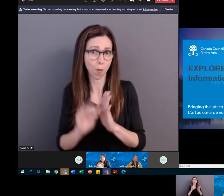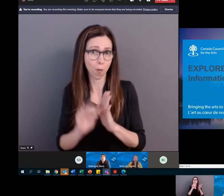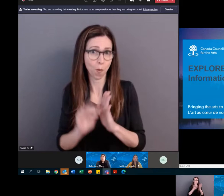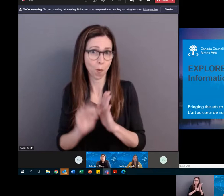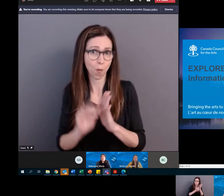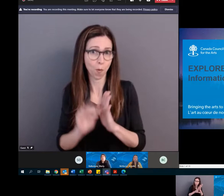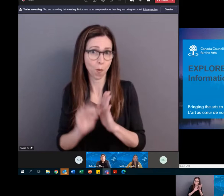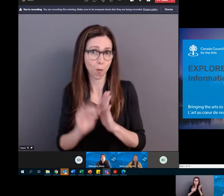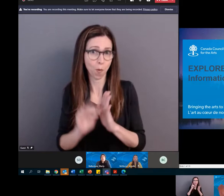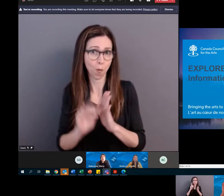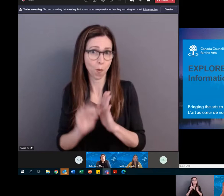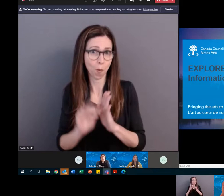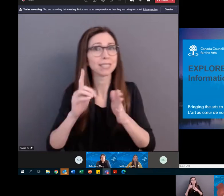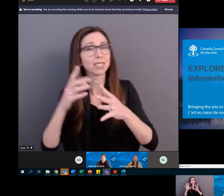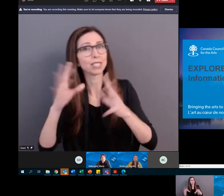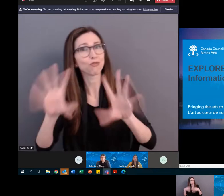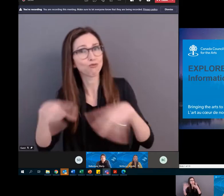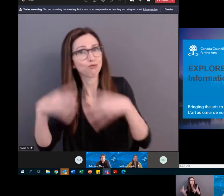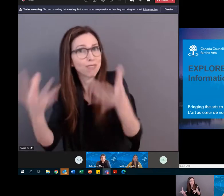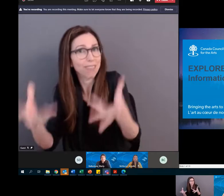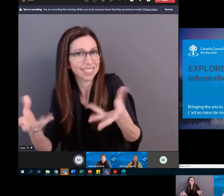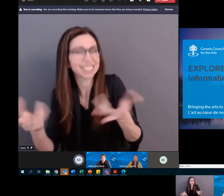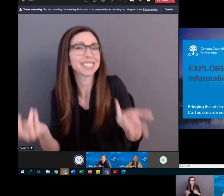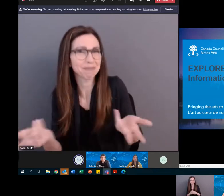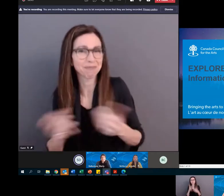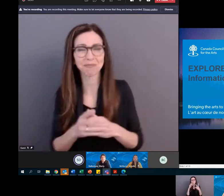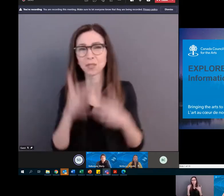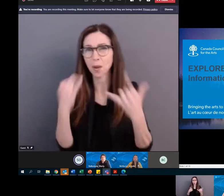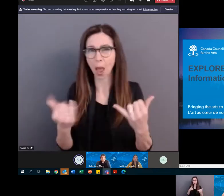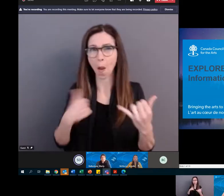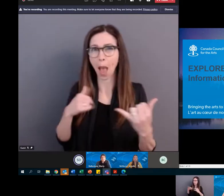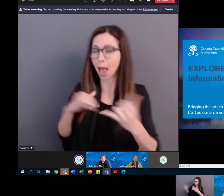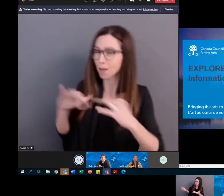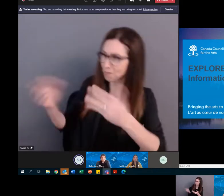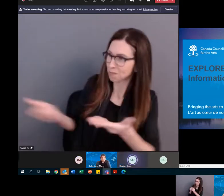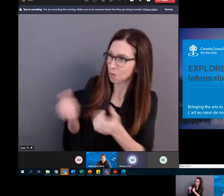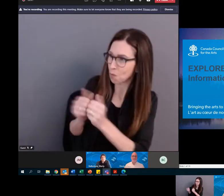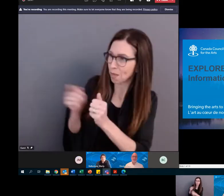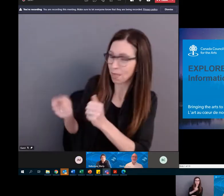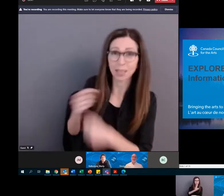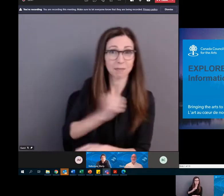my colleagues who are co-presenting with me today.